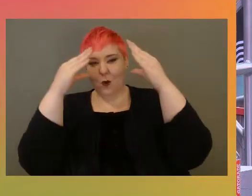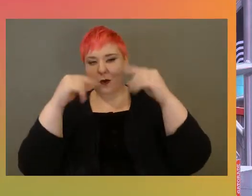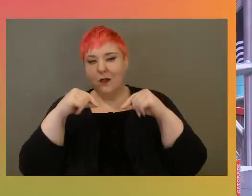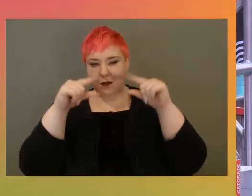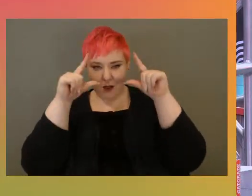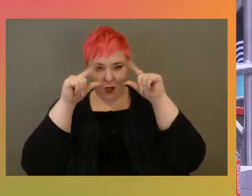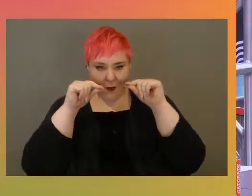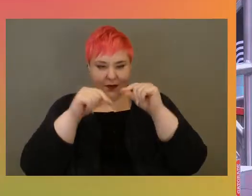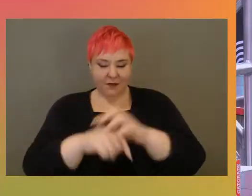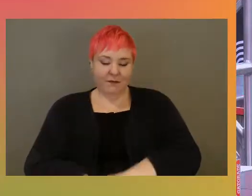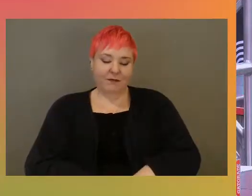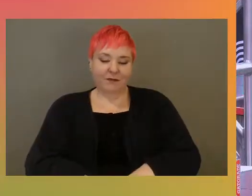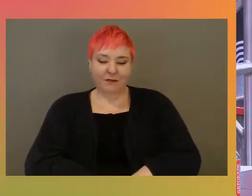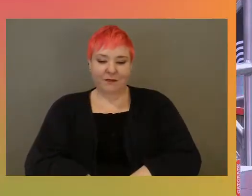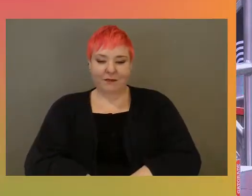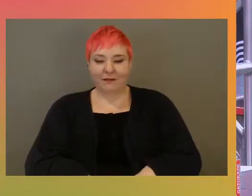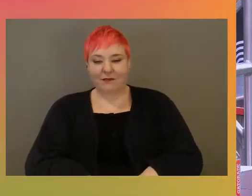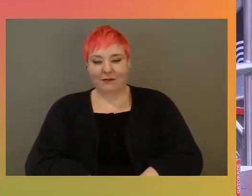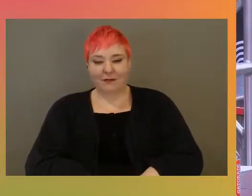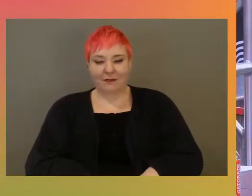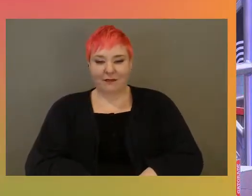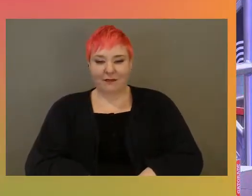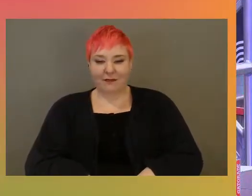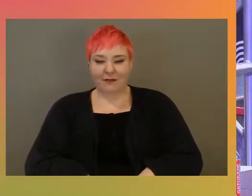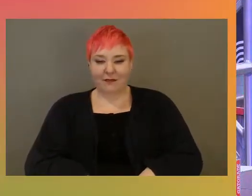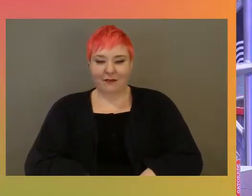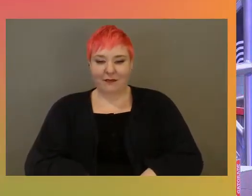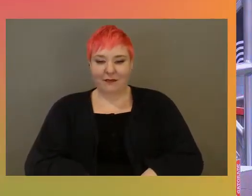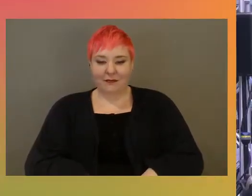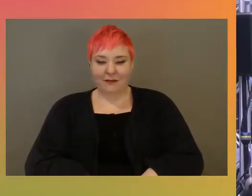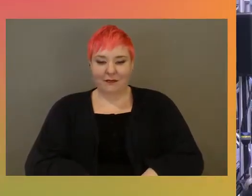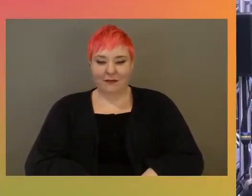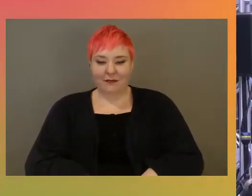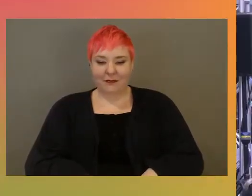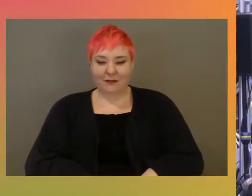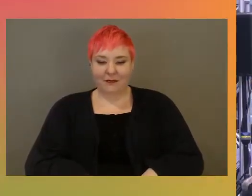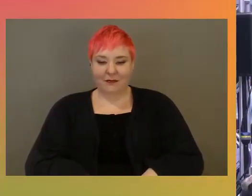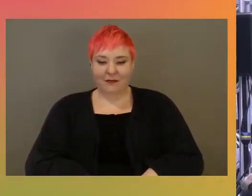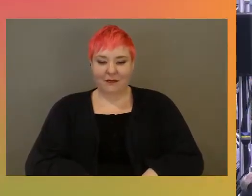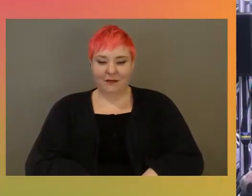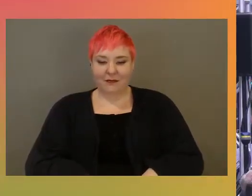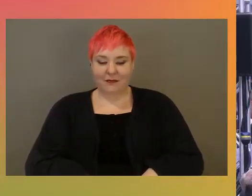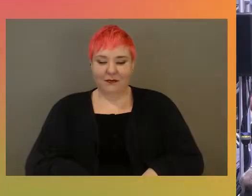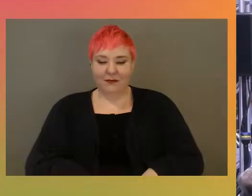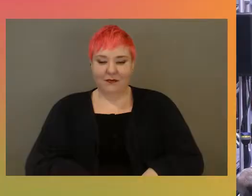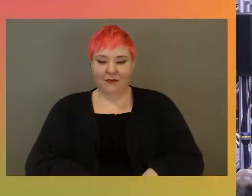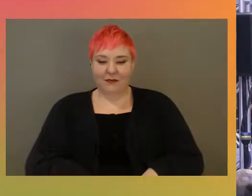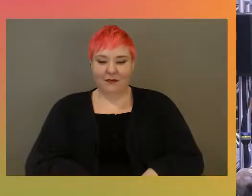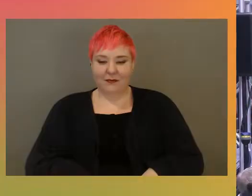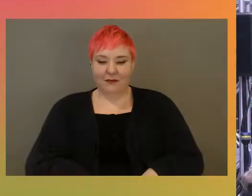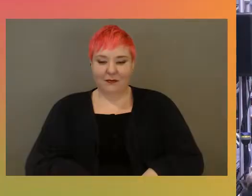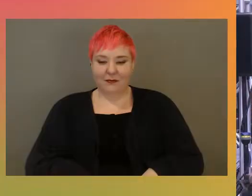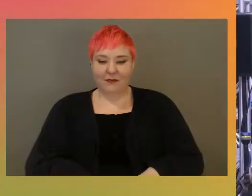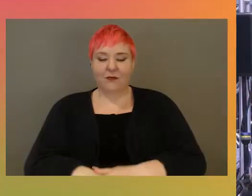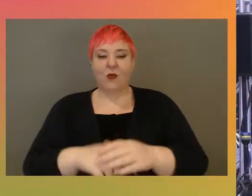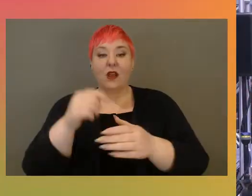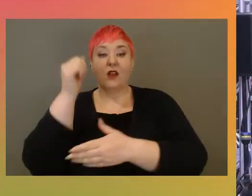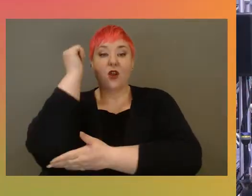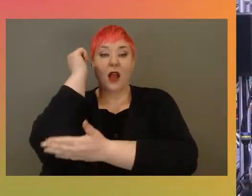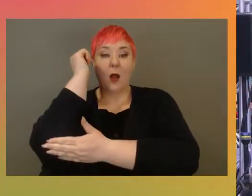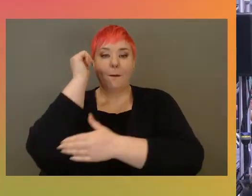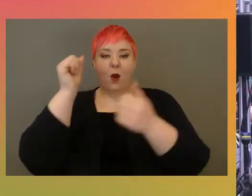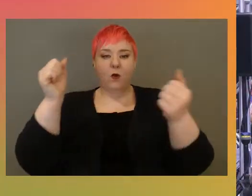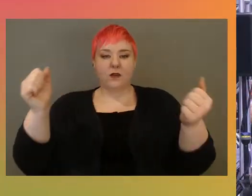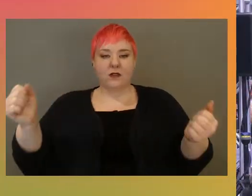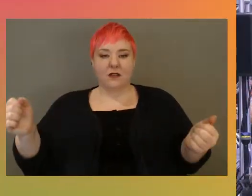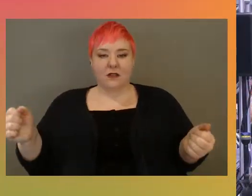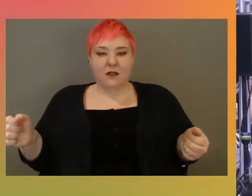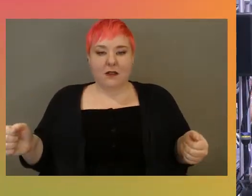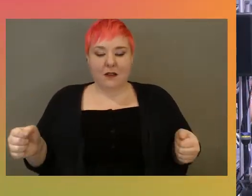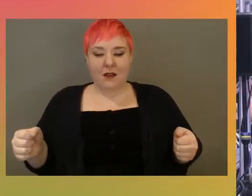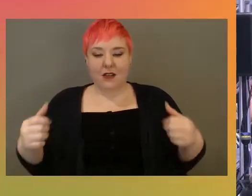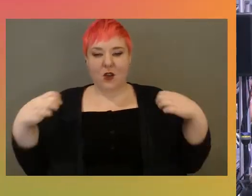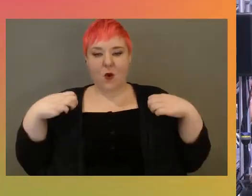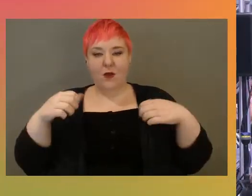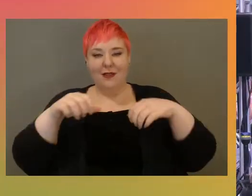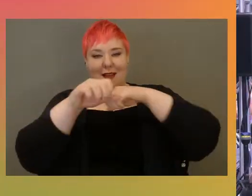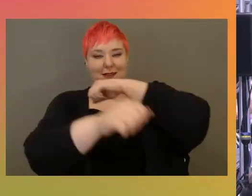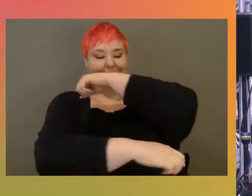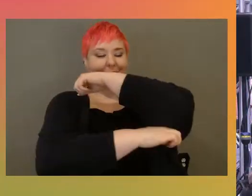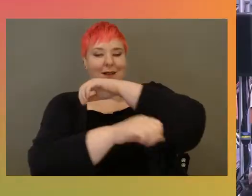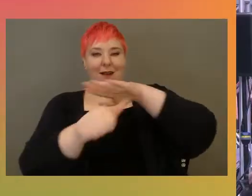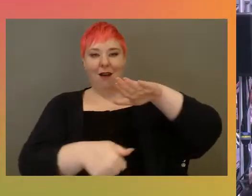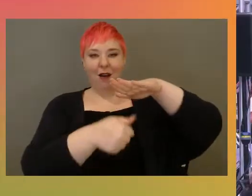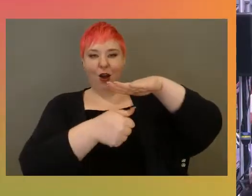AND SKY AS ONE TEAM.